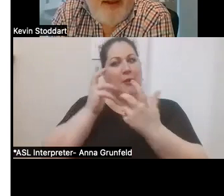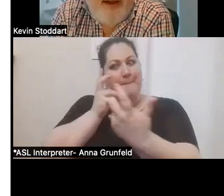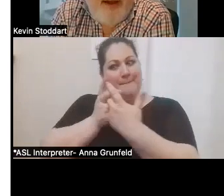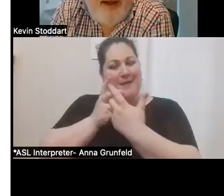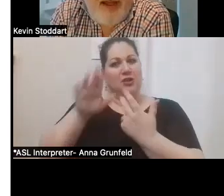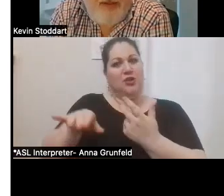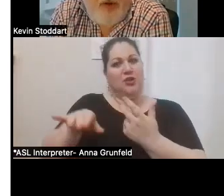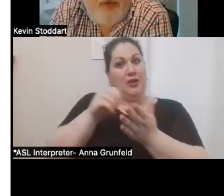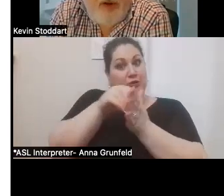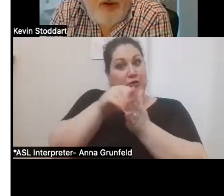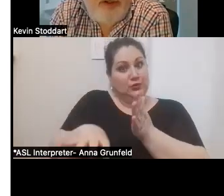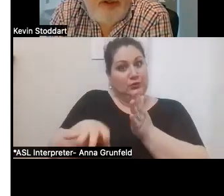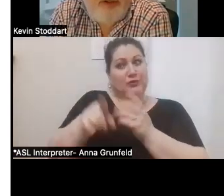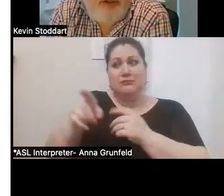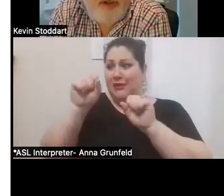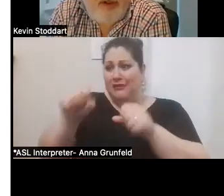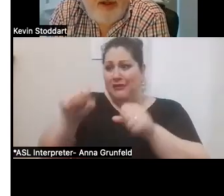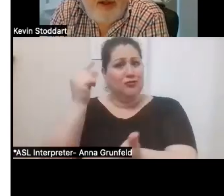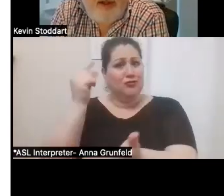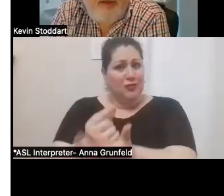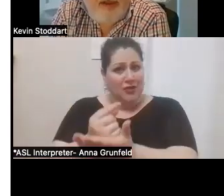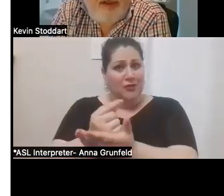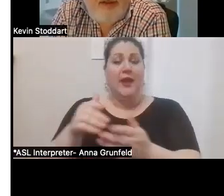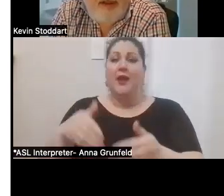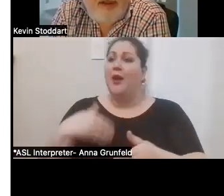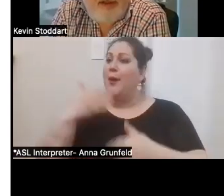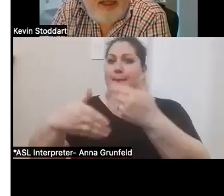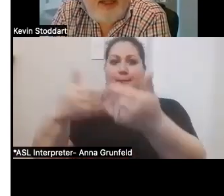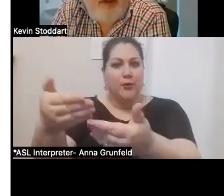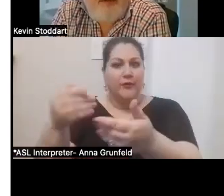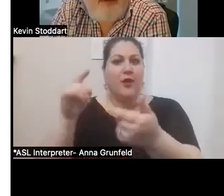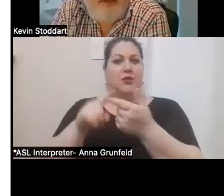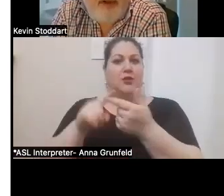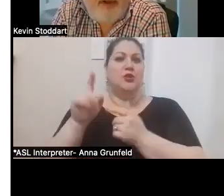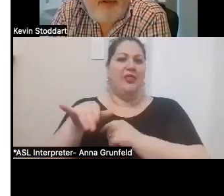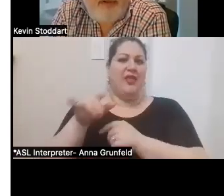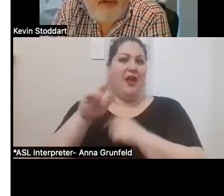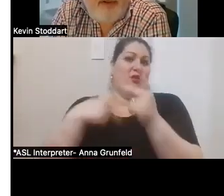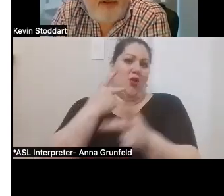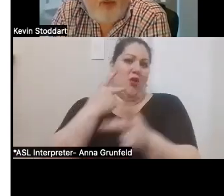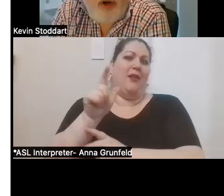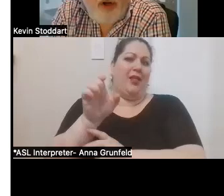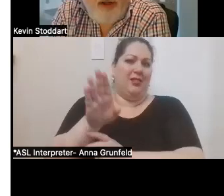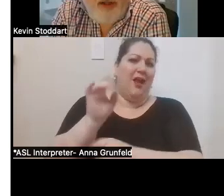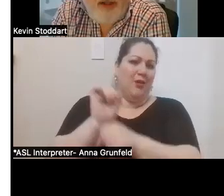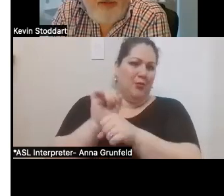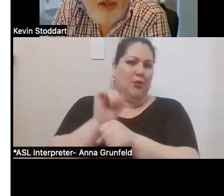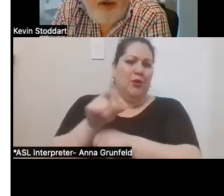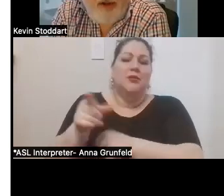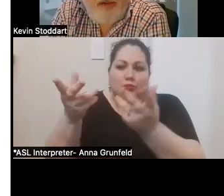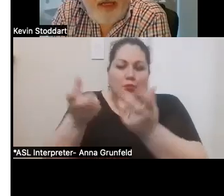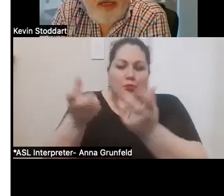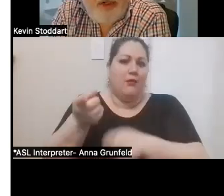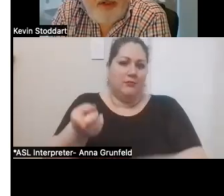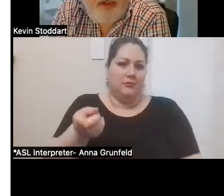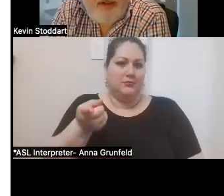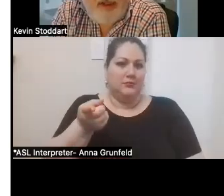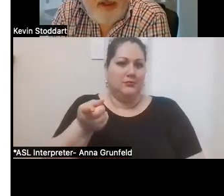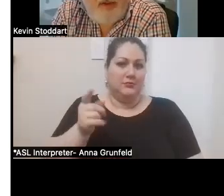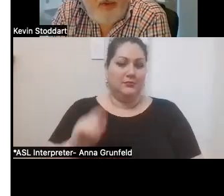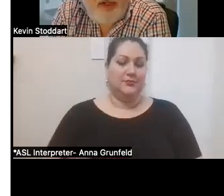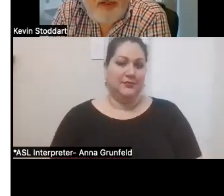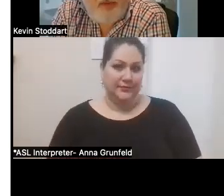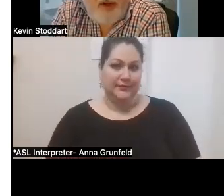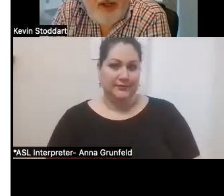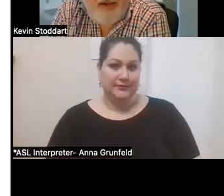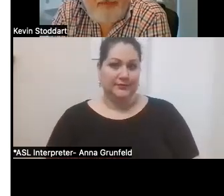and move on to the type of work in the occupation that they wanted to work in.